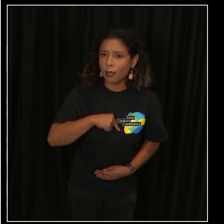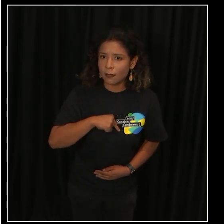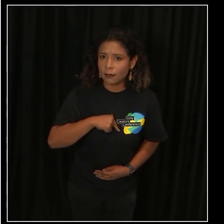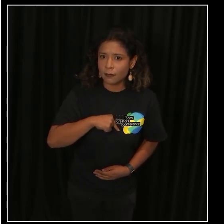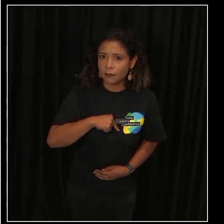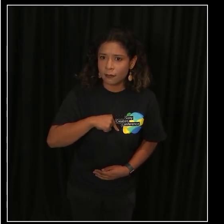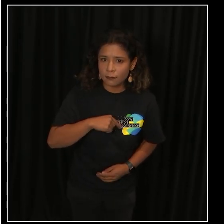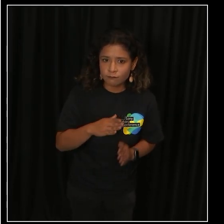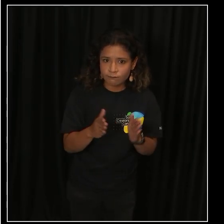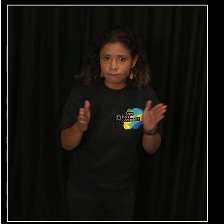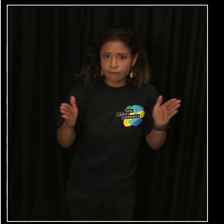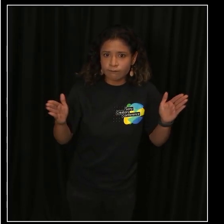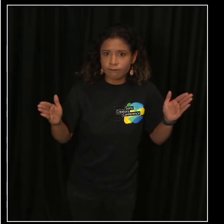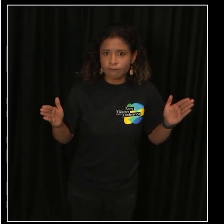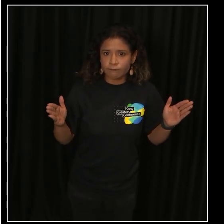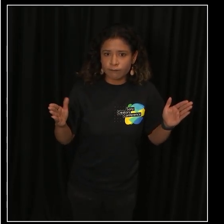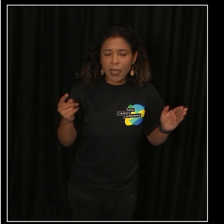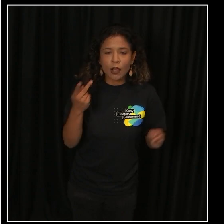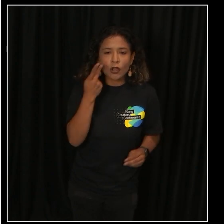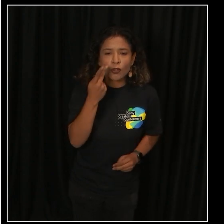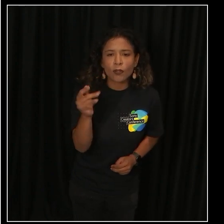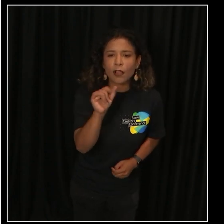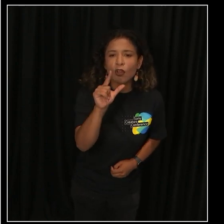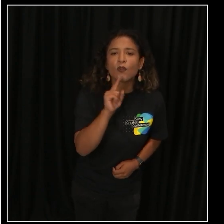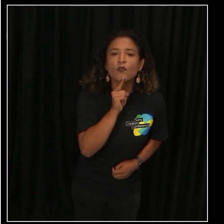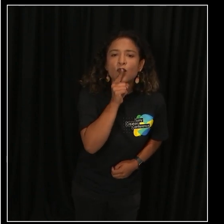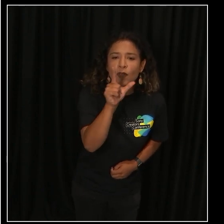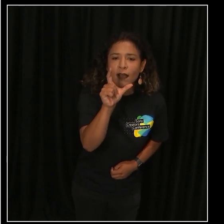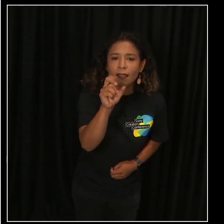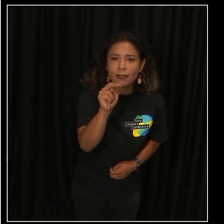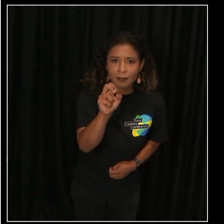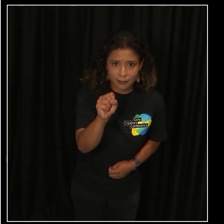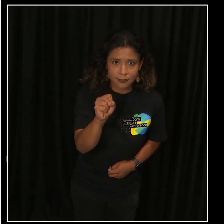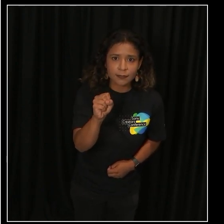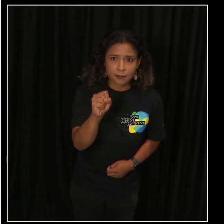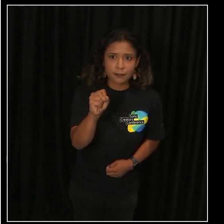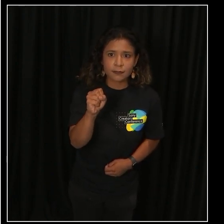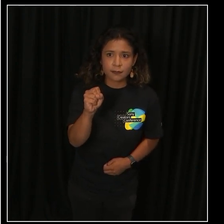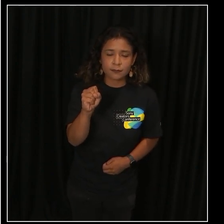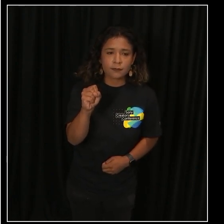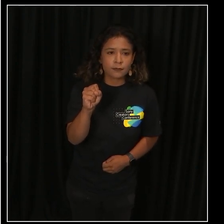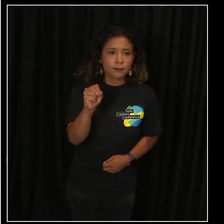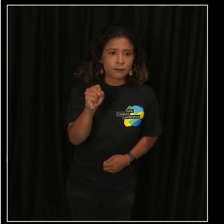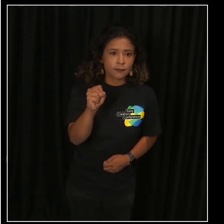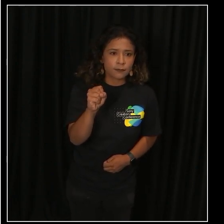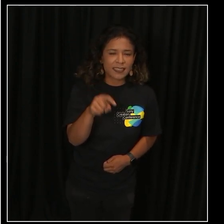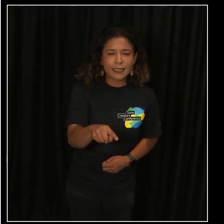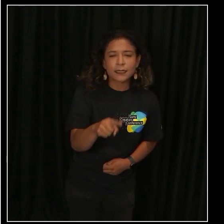user through a nonlinear lens. The left image is a source image we need to render,